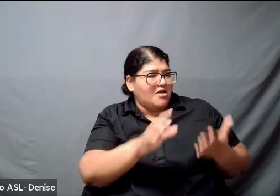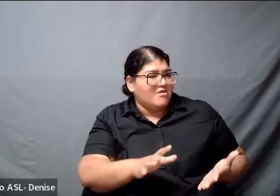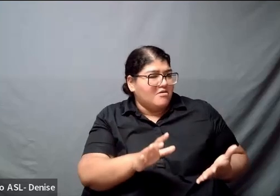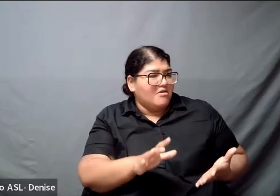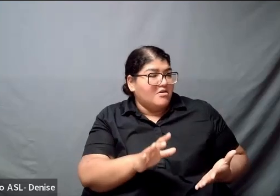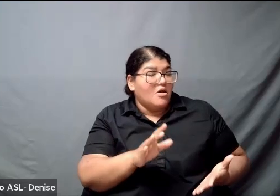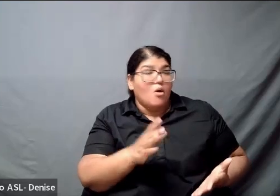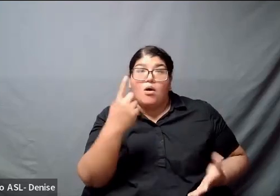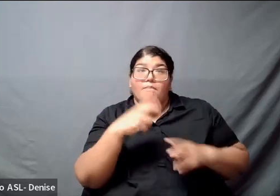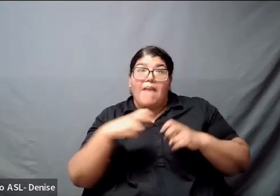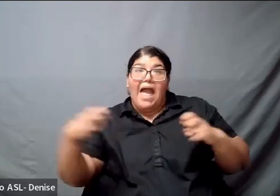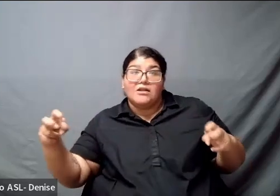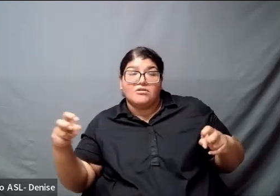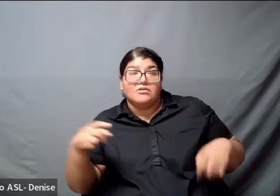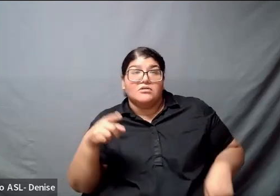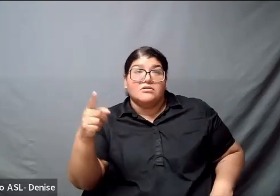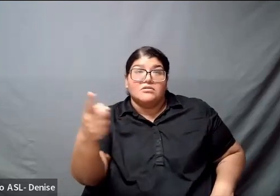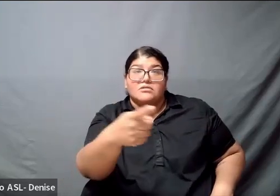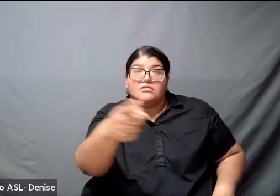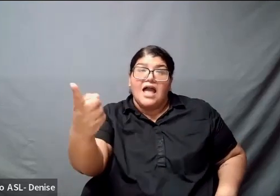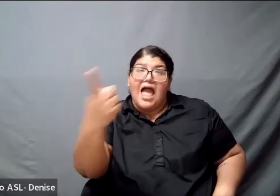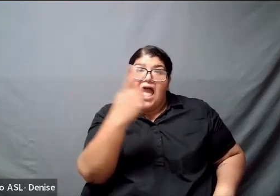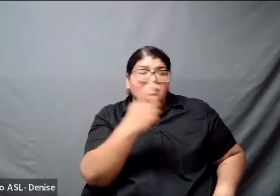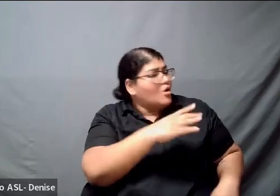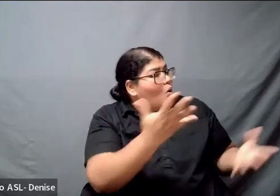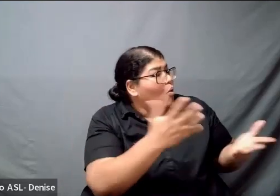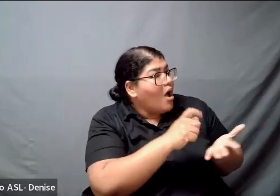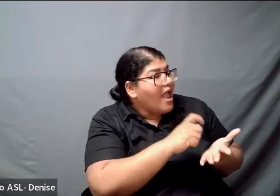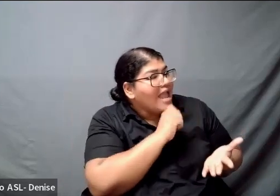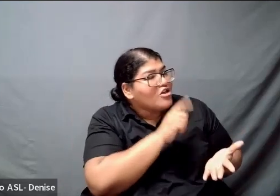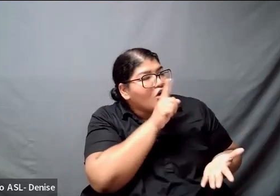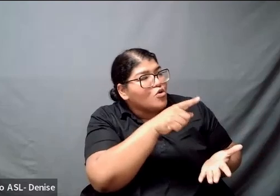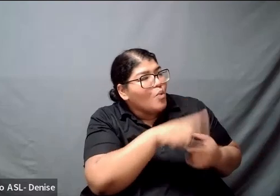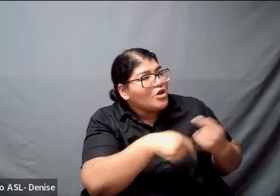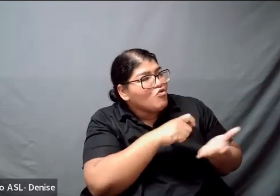And the answers across the board were like nine to 12. It's just, yeah.